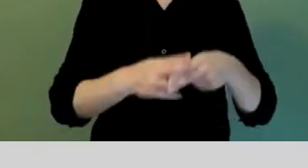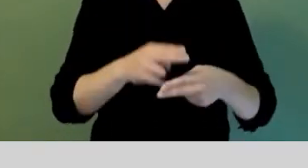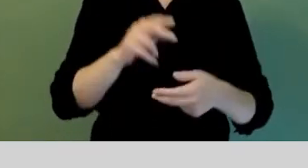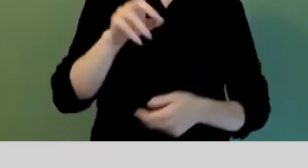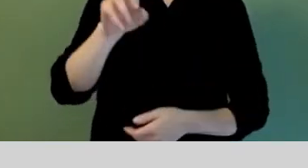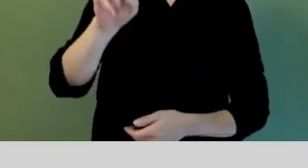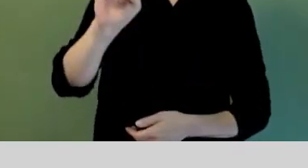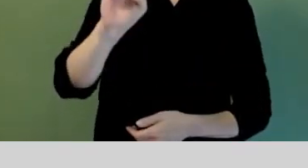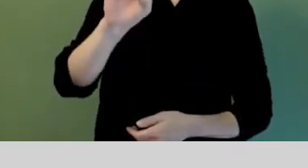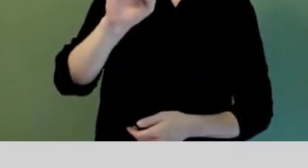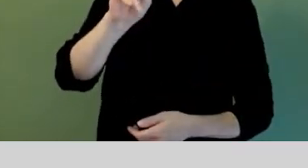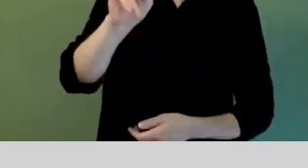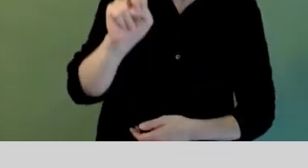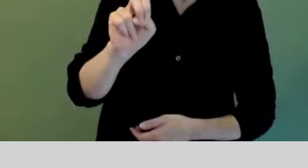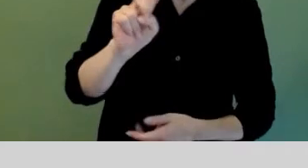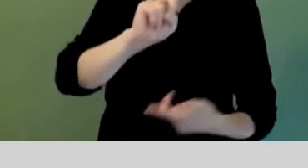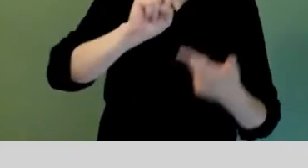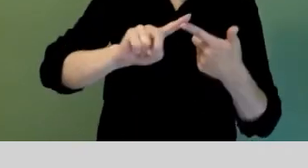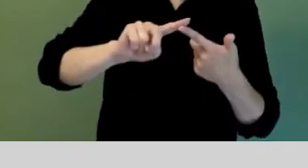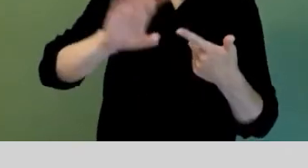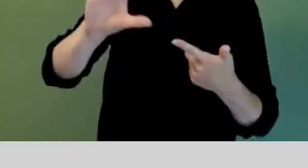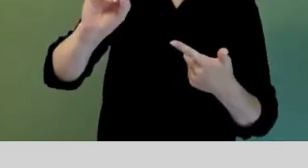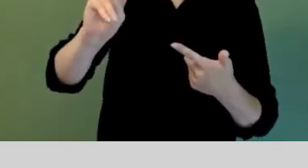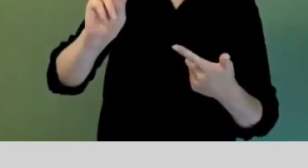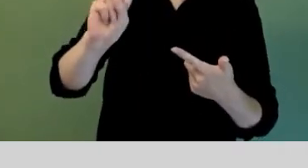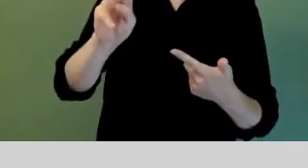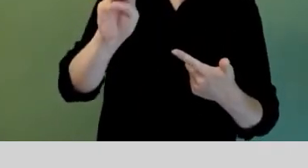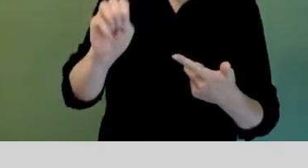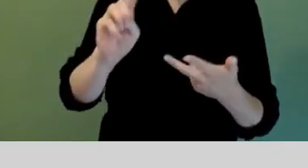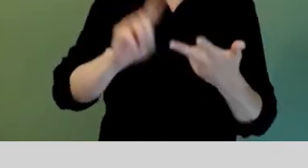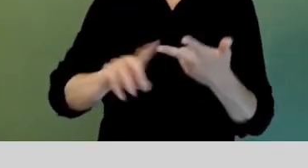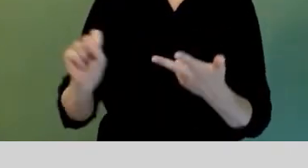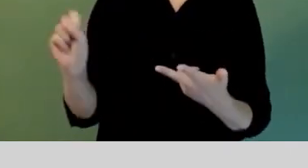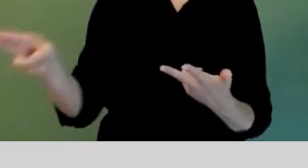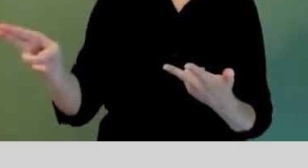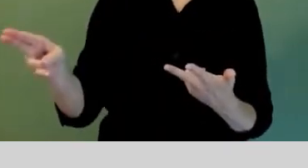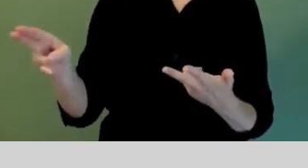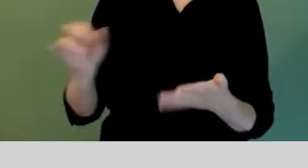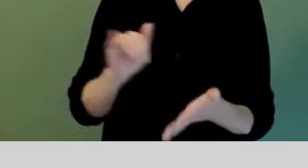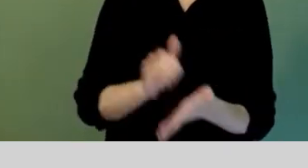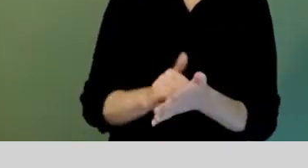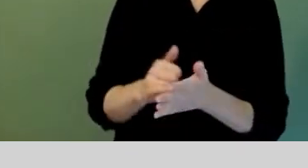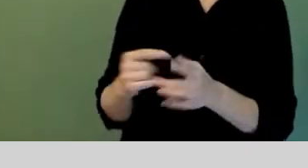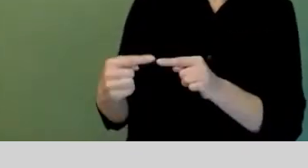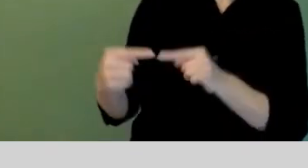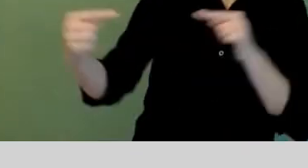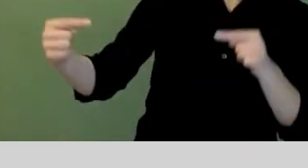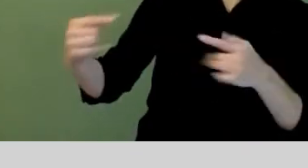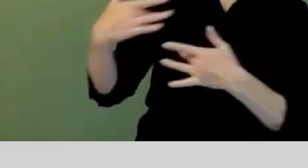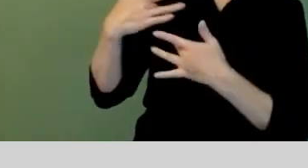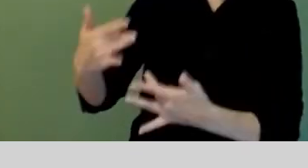And define, consume, throw away is an anti-pattern in most other languages but it's something that we reluctantly accept in Python.